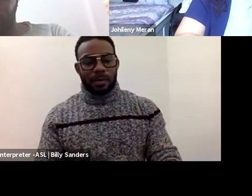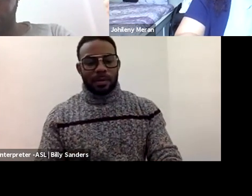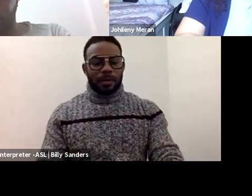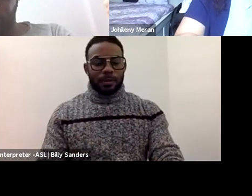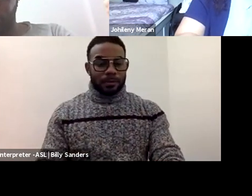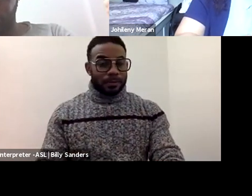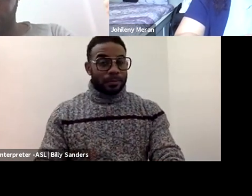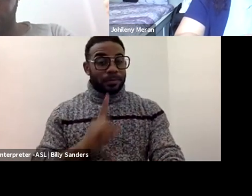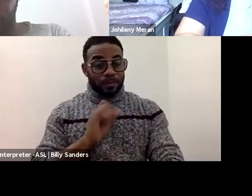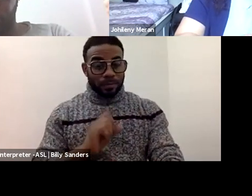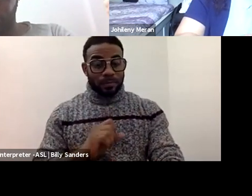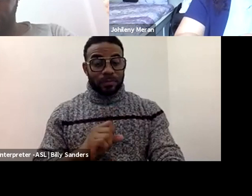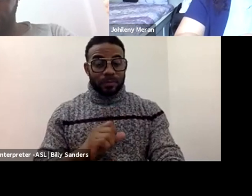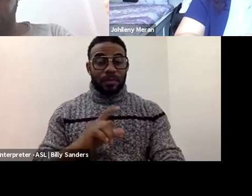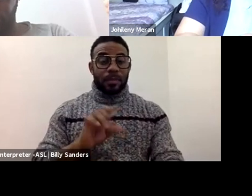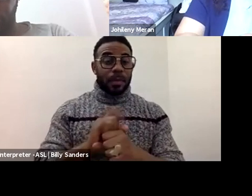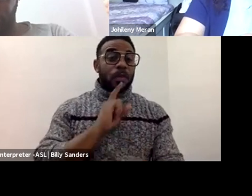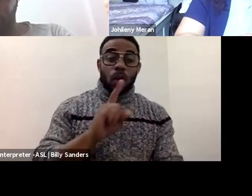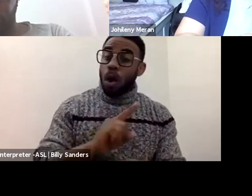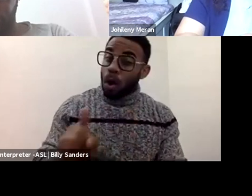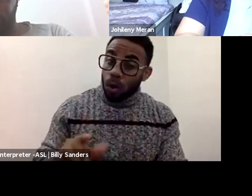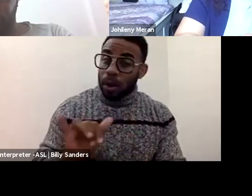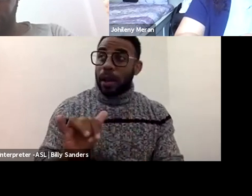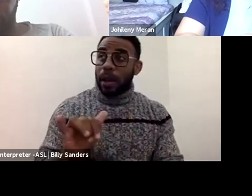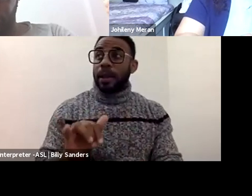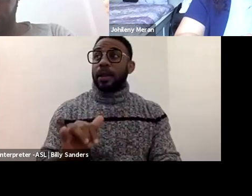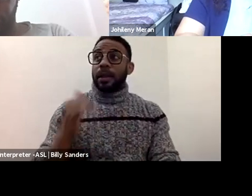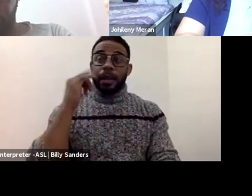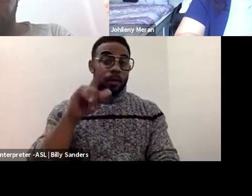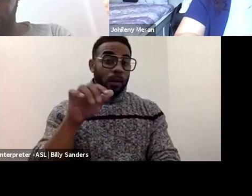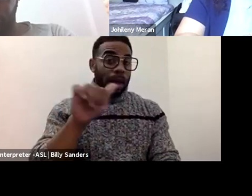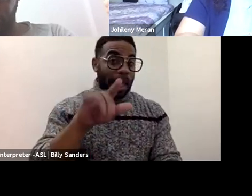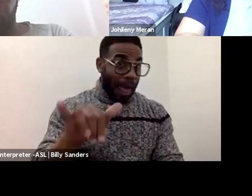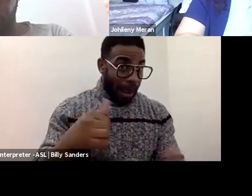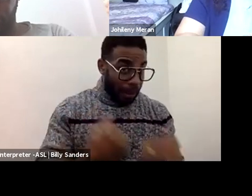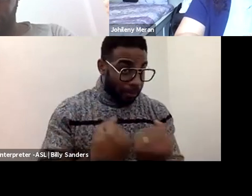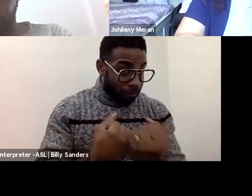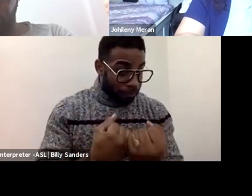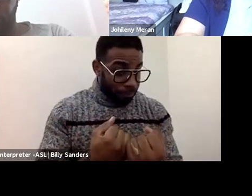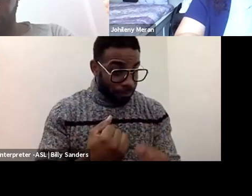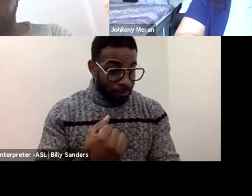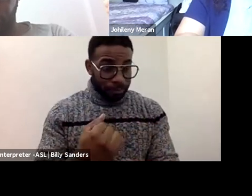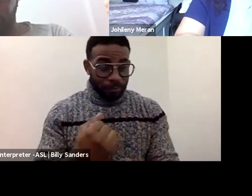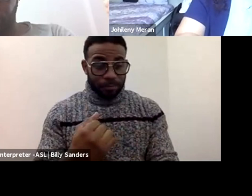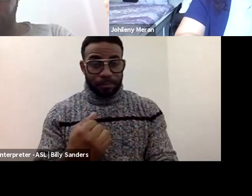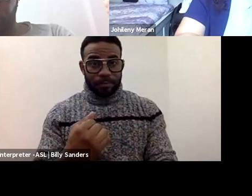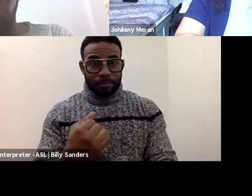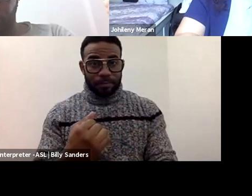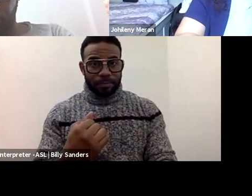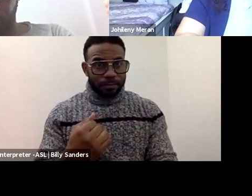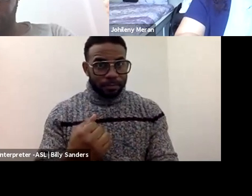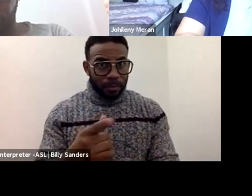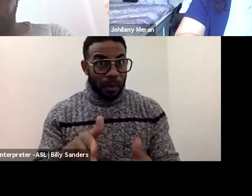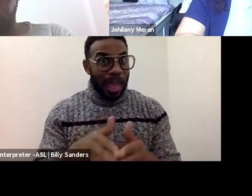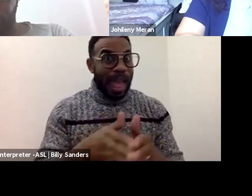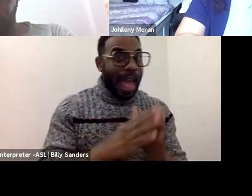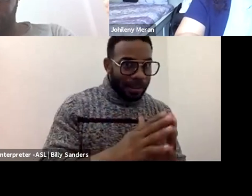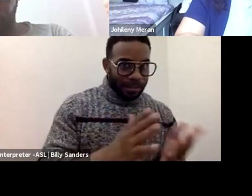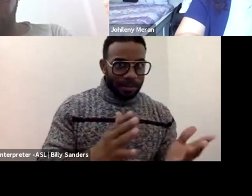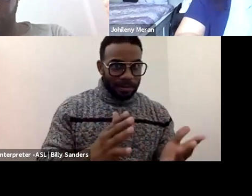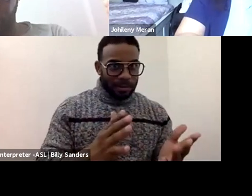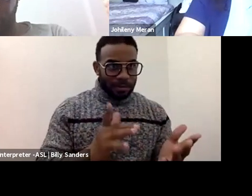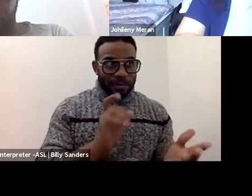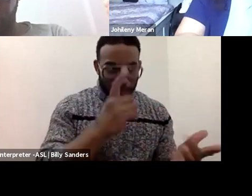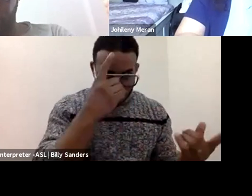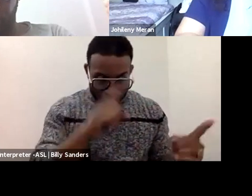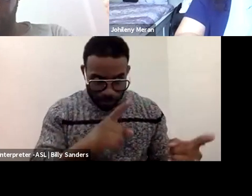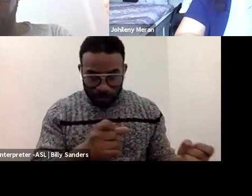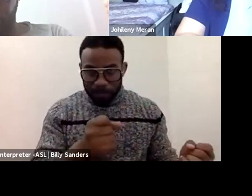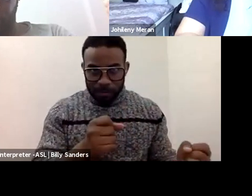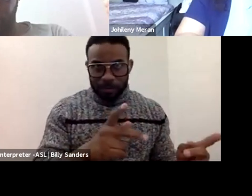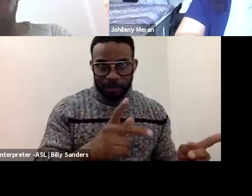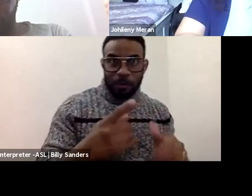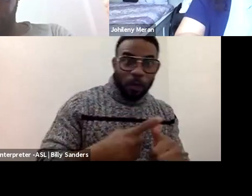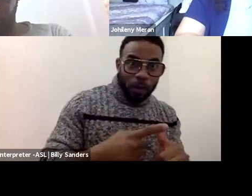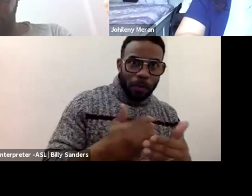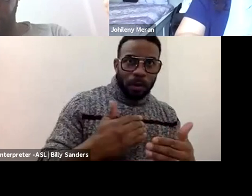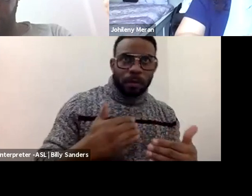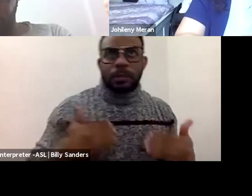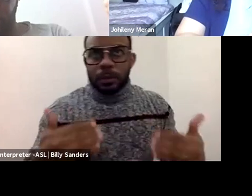making sure, also like if you are an ally, like if you ask, and communicate, I think, just like